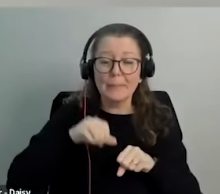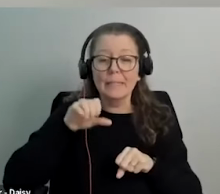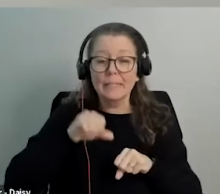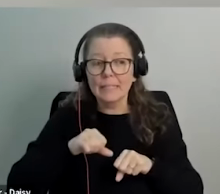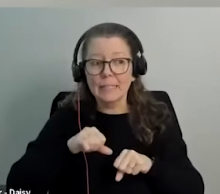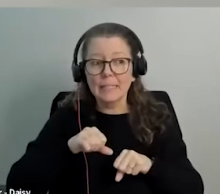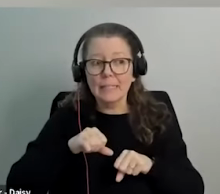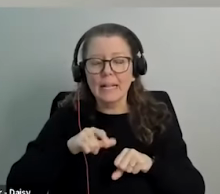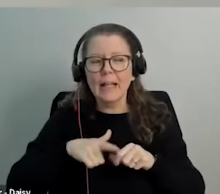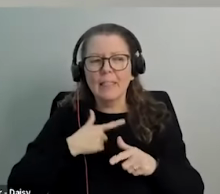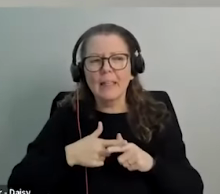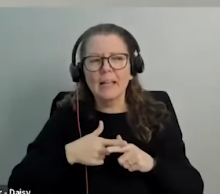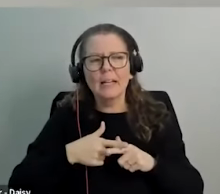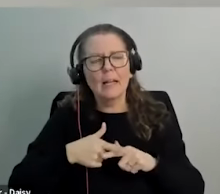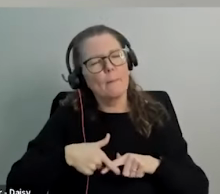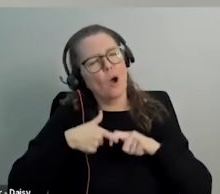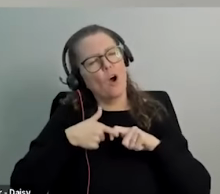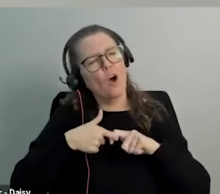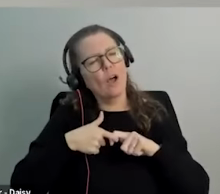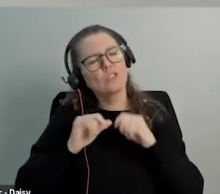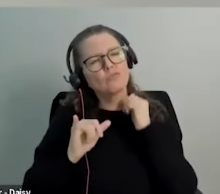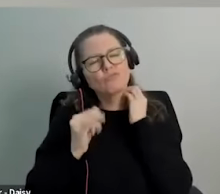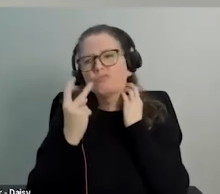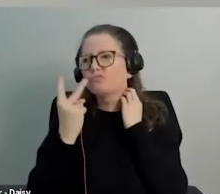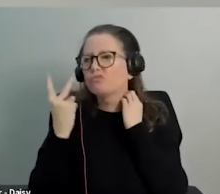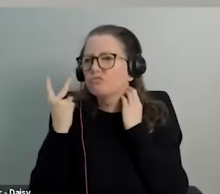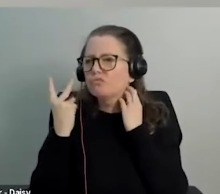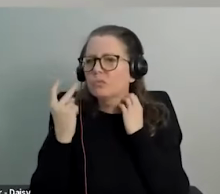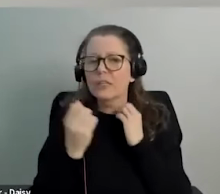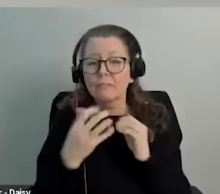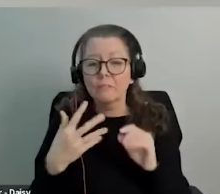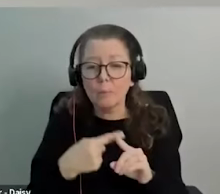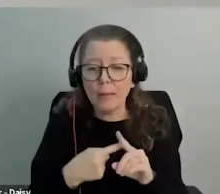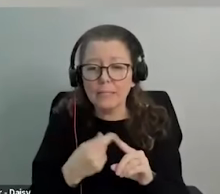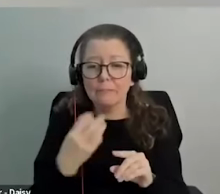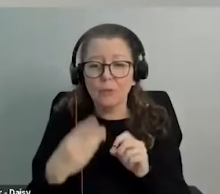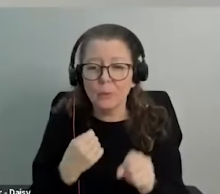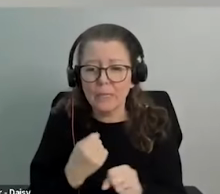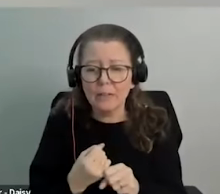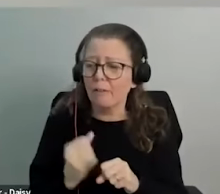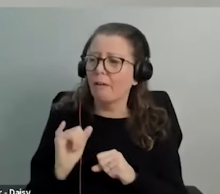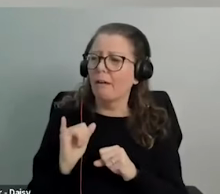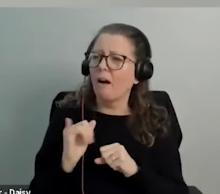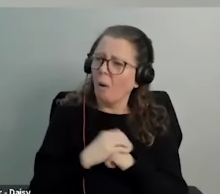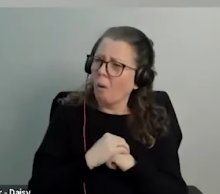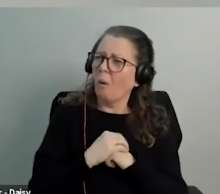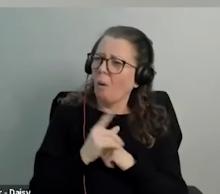and reflect a few years in, a few months in, of like, "Oh my gosh, we really have come a very long way."